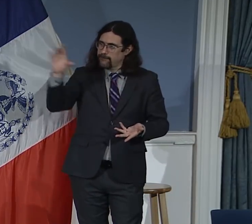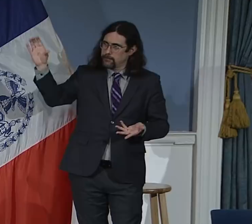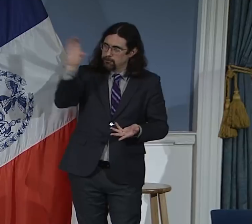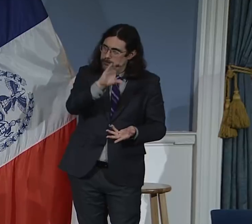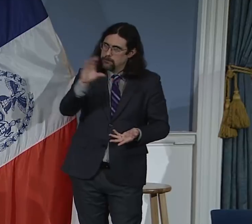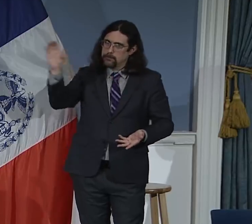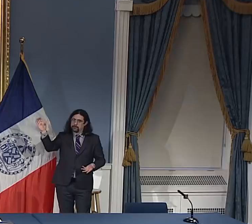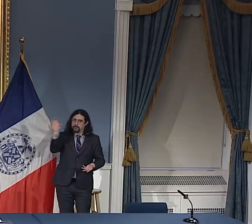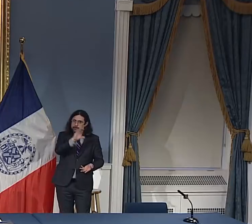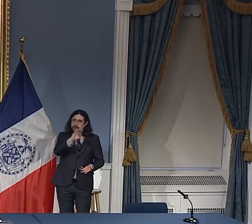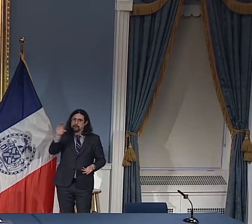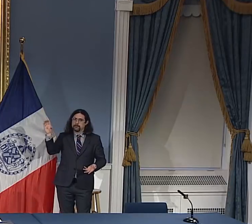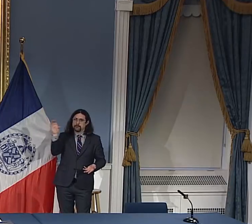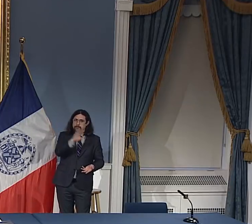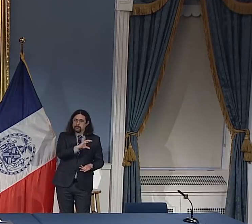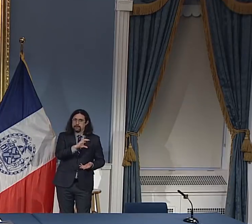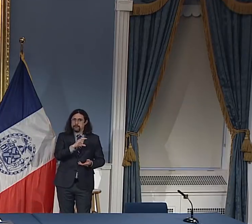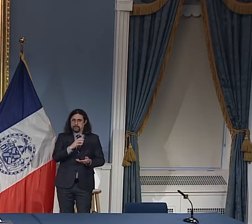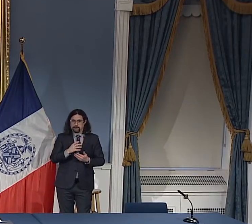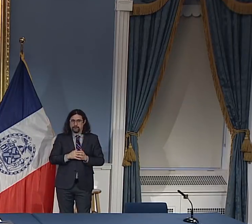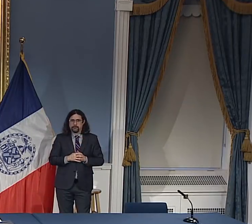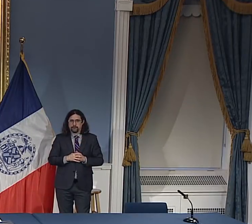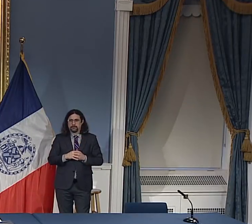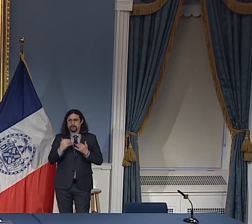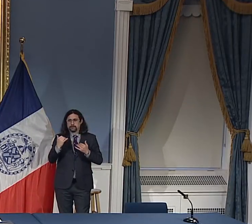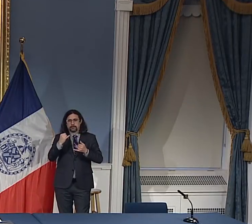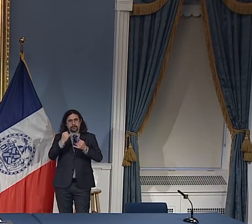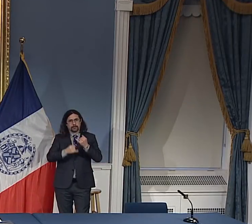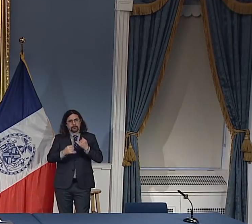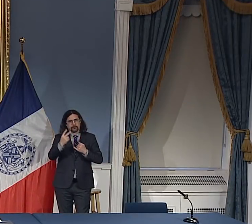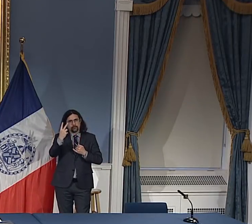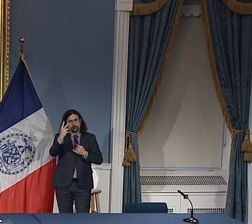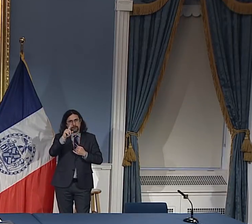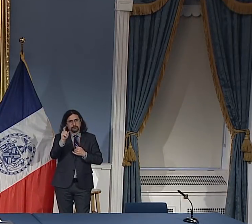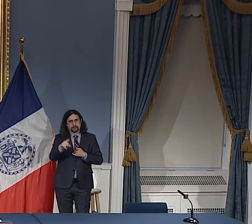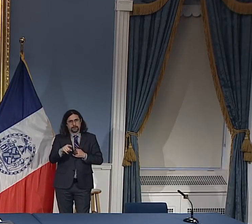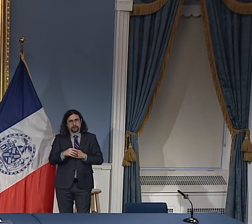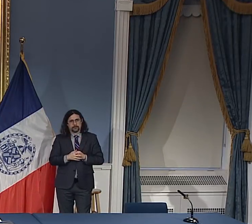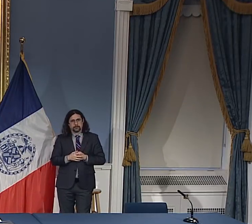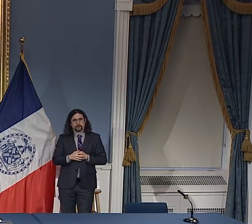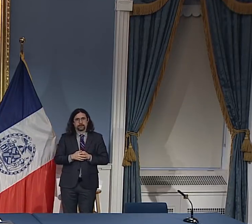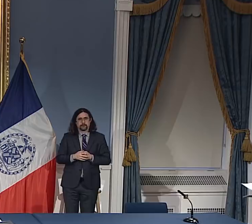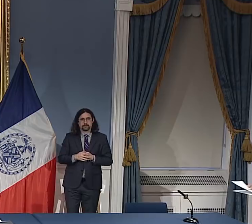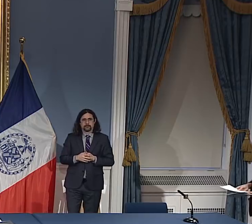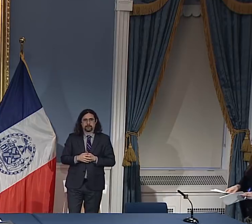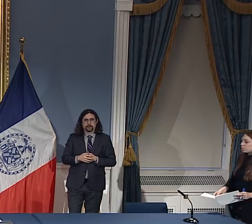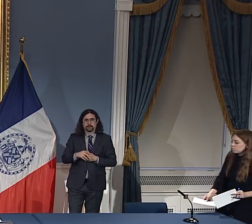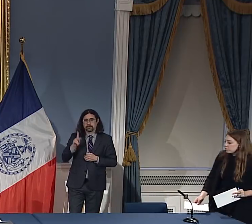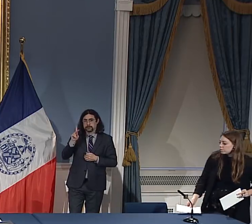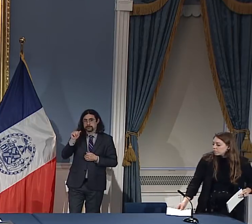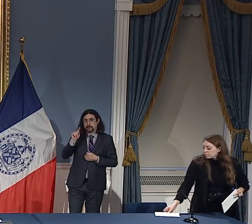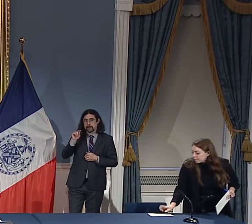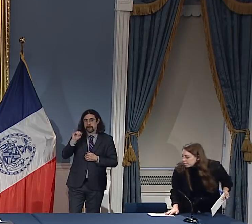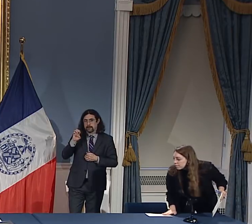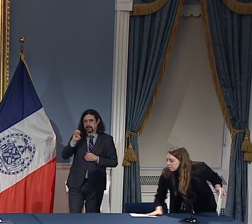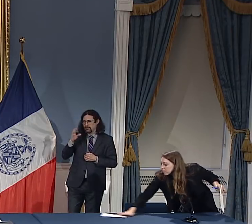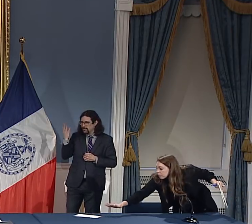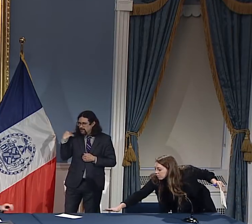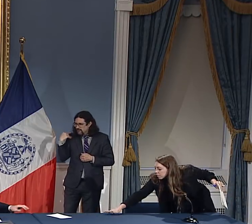BUT WE NEED SUBSTANTIAL REUPSP ILYNHE T NEXT TWO WEEKS, MAXIMUM THREE WEEKS. LAST TWO, BAKC TO KATIE.